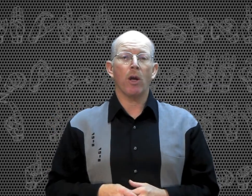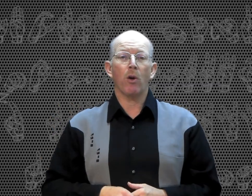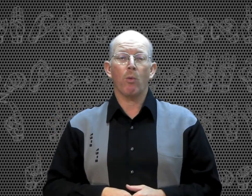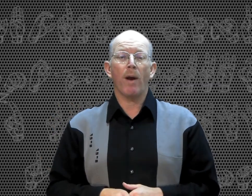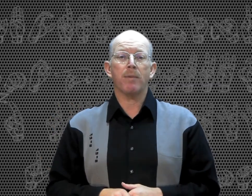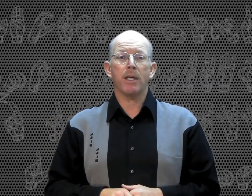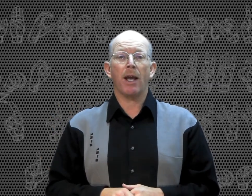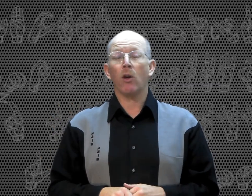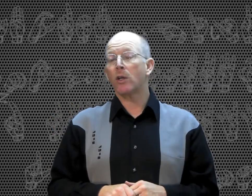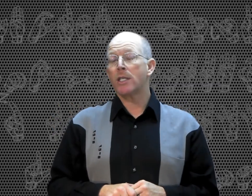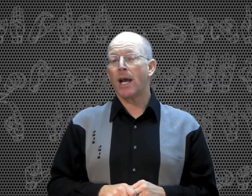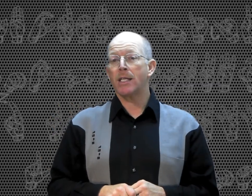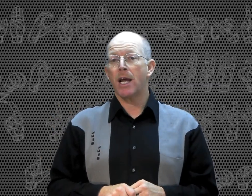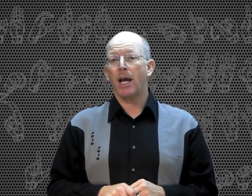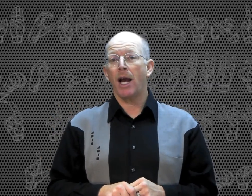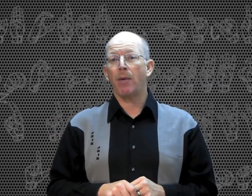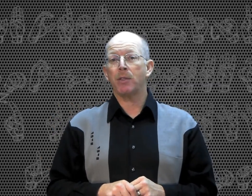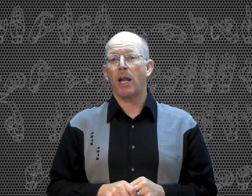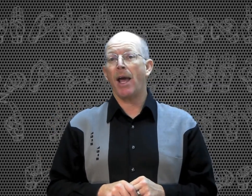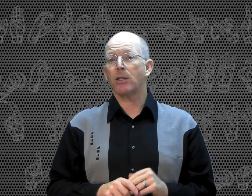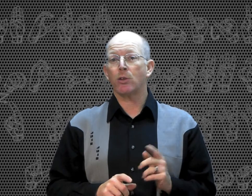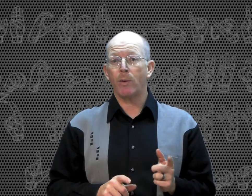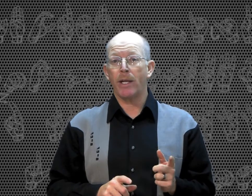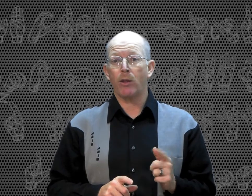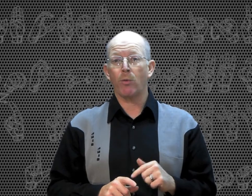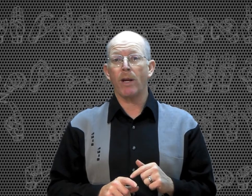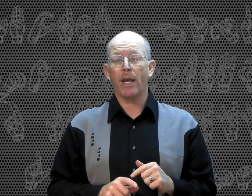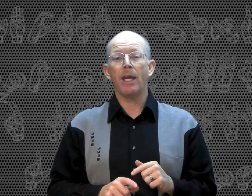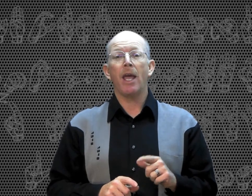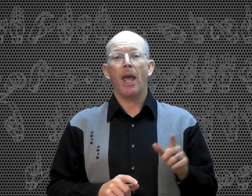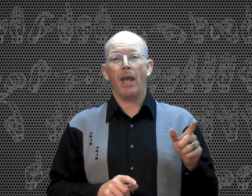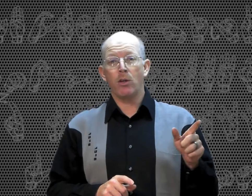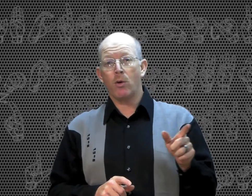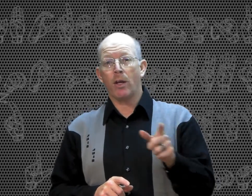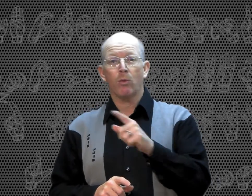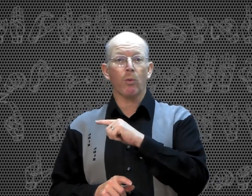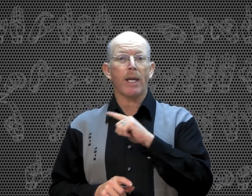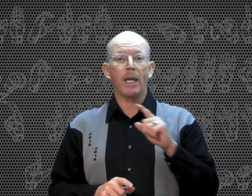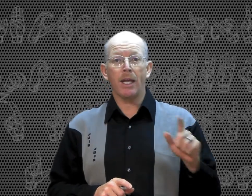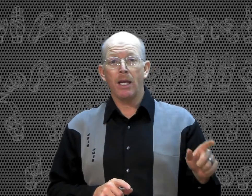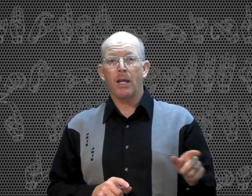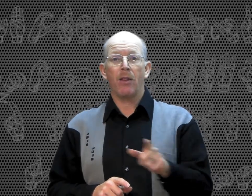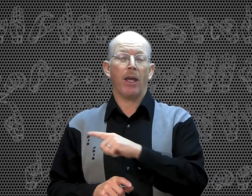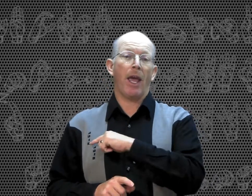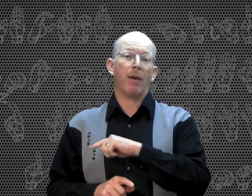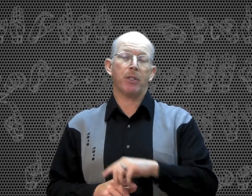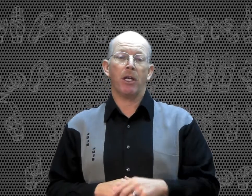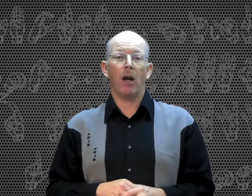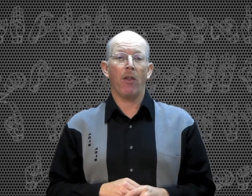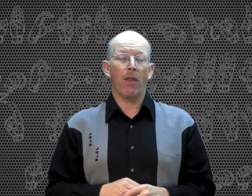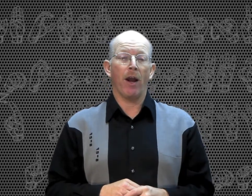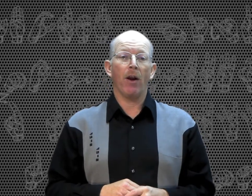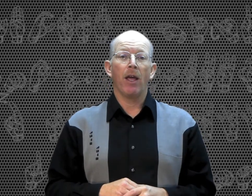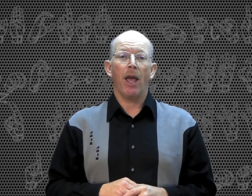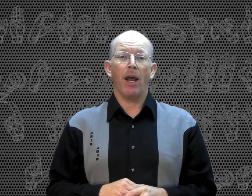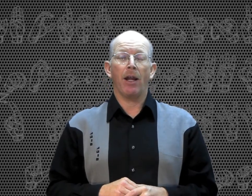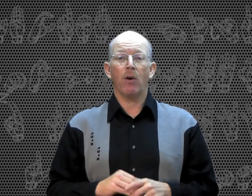then you can go to the website, LearnSigns.com/23 and you can read the captioning on there.